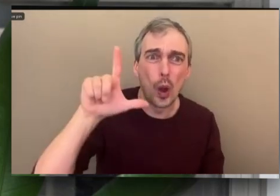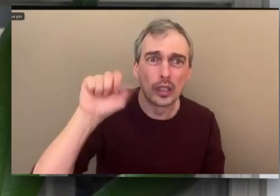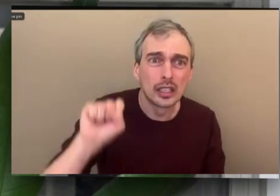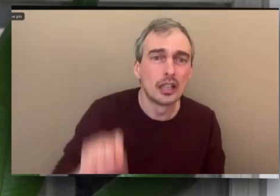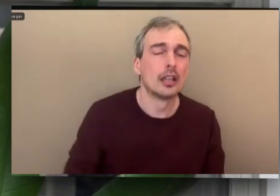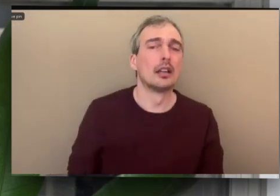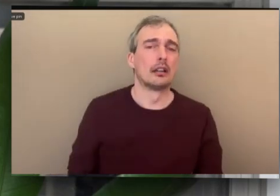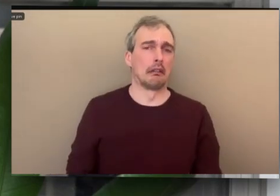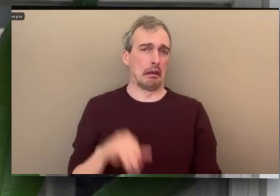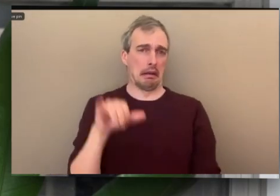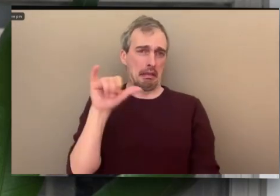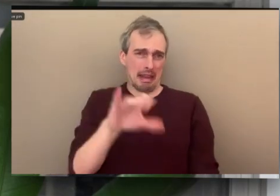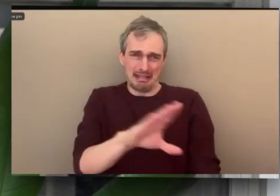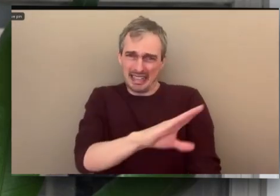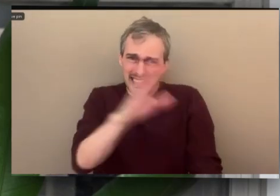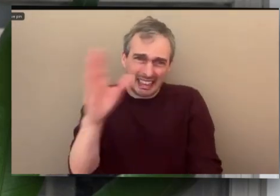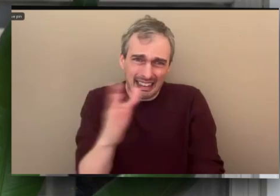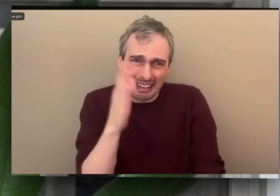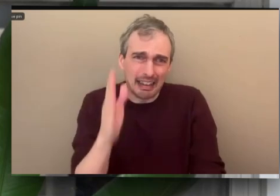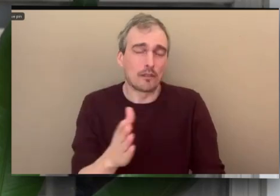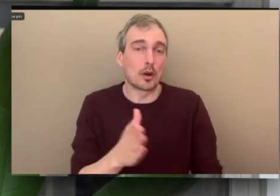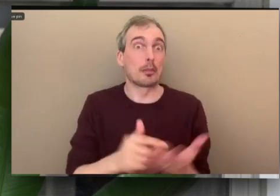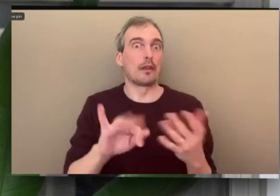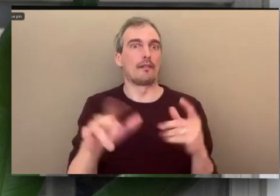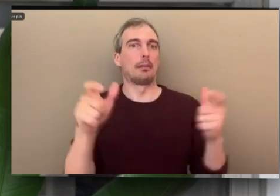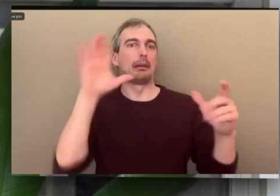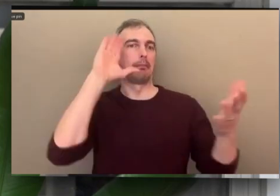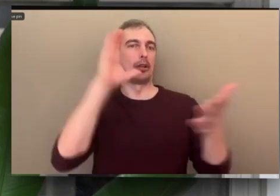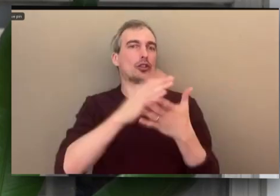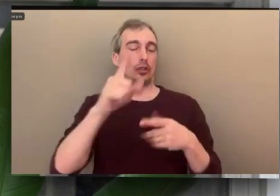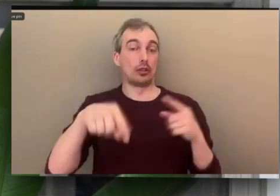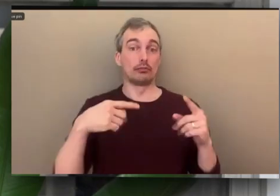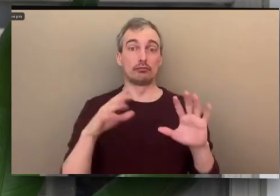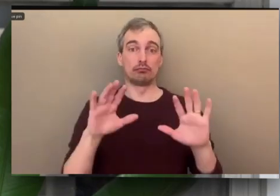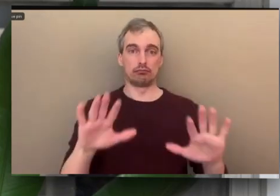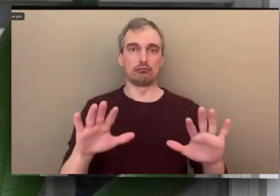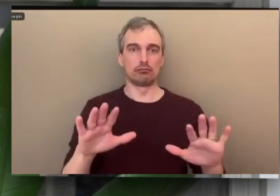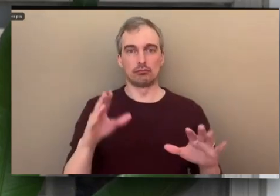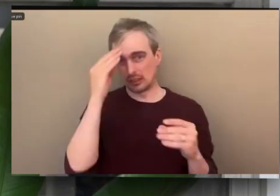I will tell you, when I was doing this, that wasn't even in my purview.